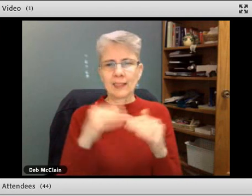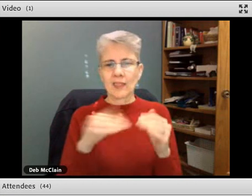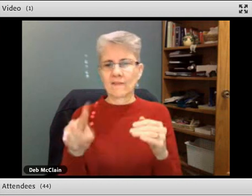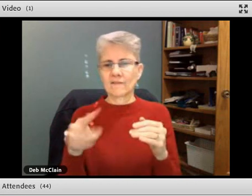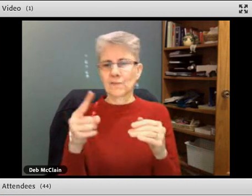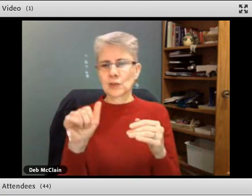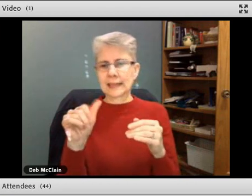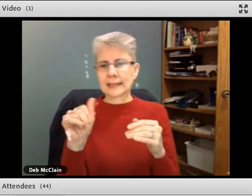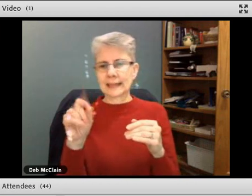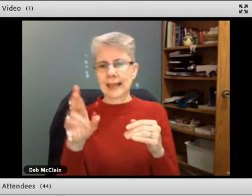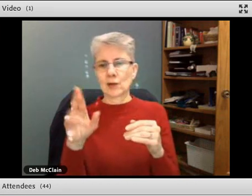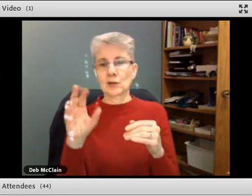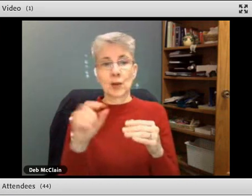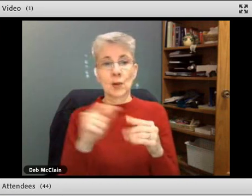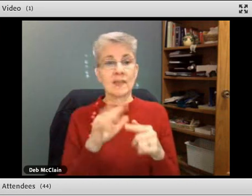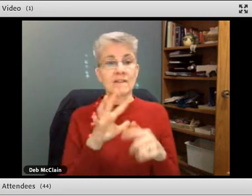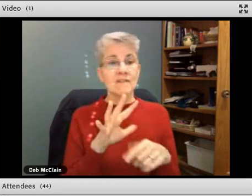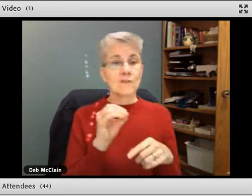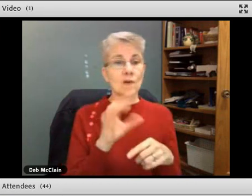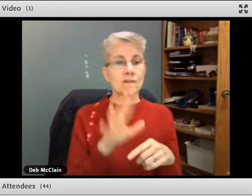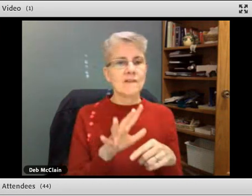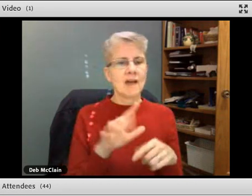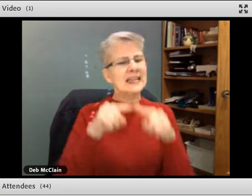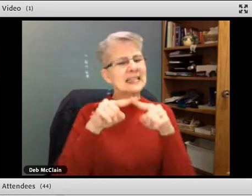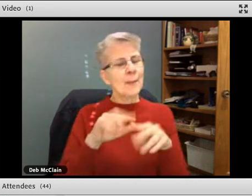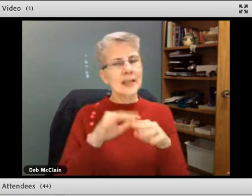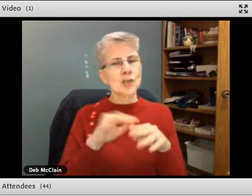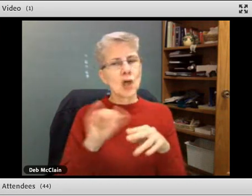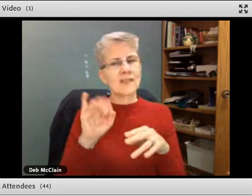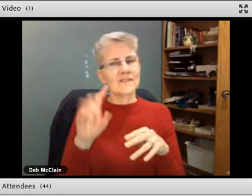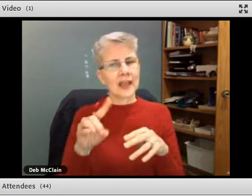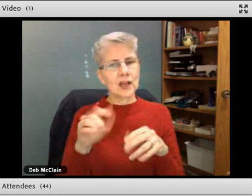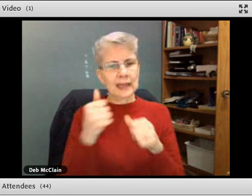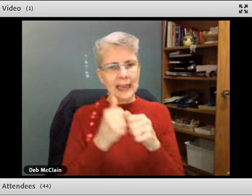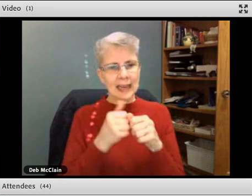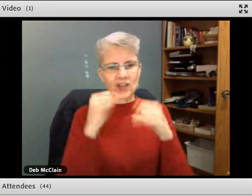For each field, the indicators are used for different things,